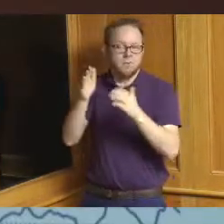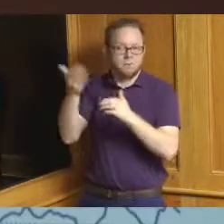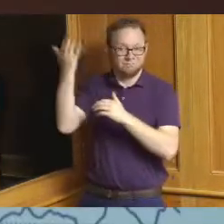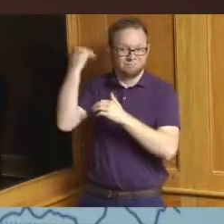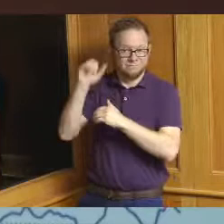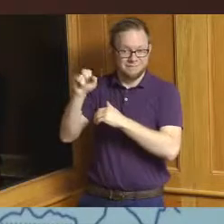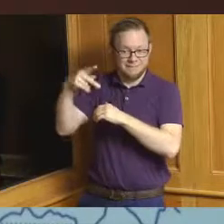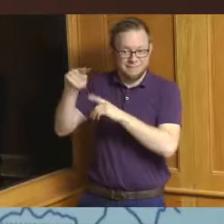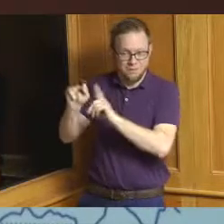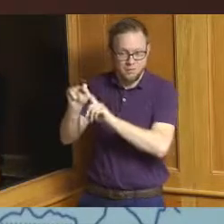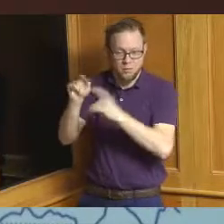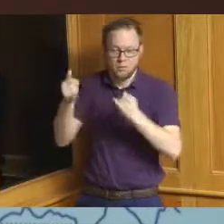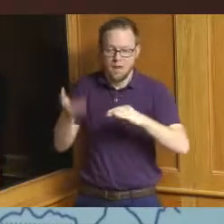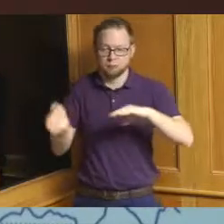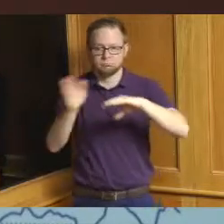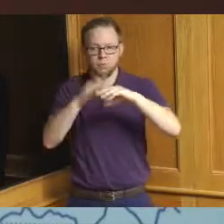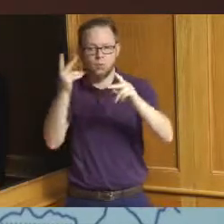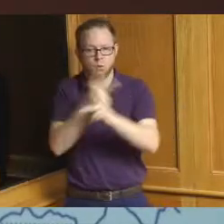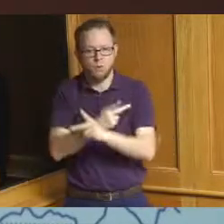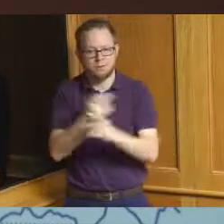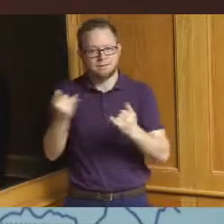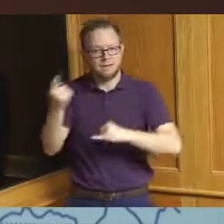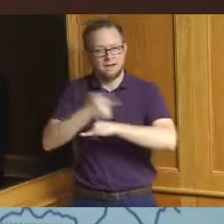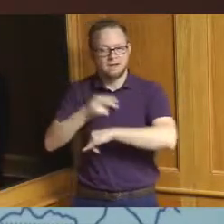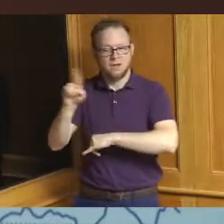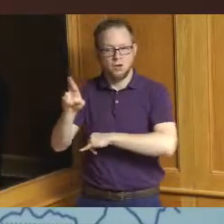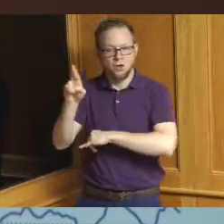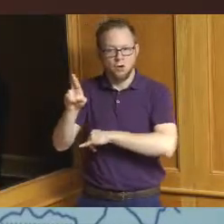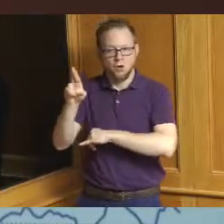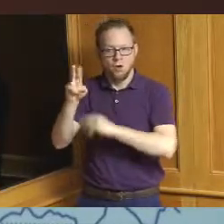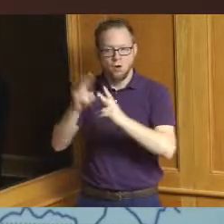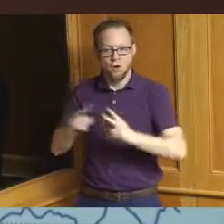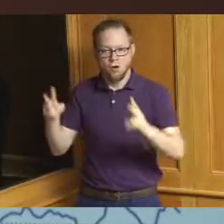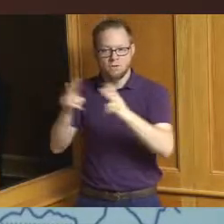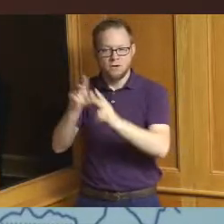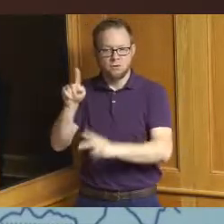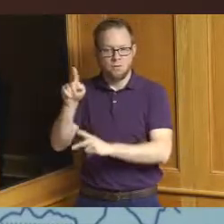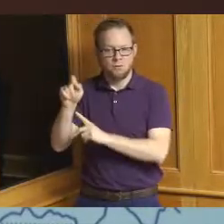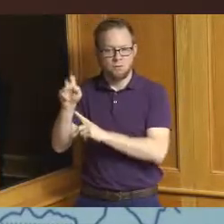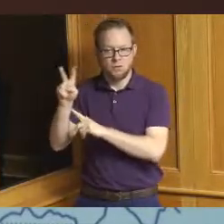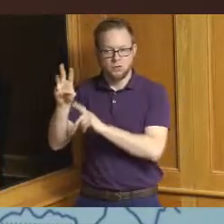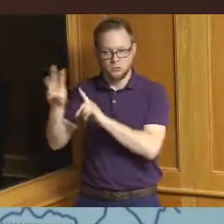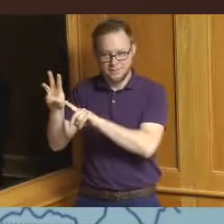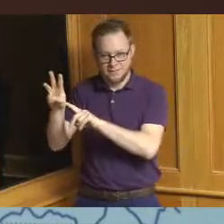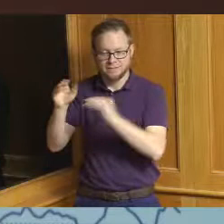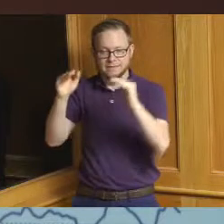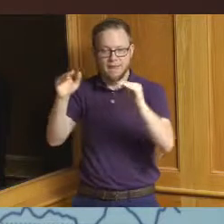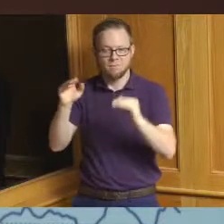today's reproductive value is at 1.26 for Hamilton County and 1.17 for the region so